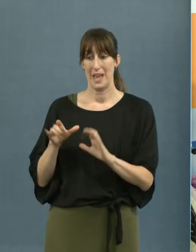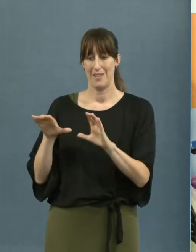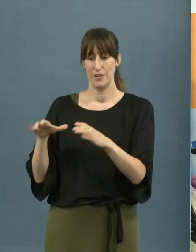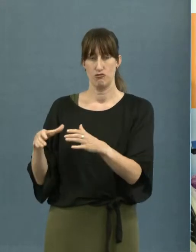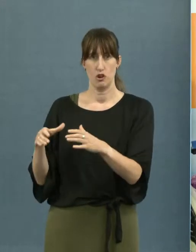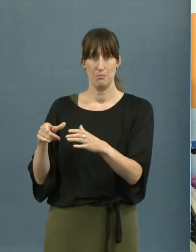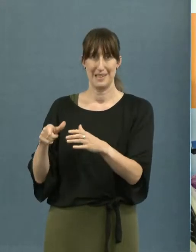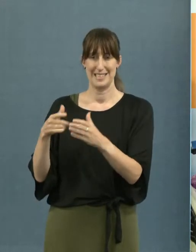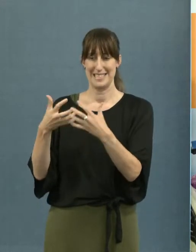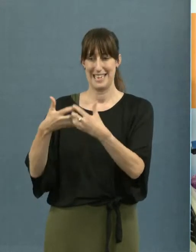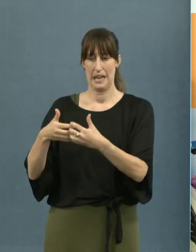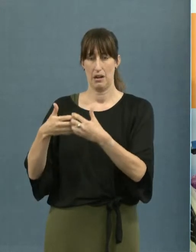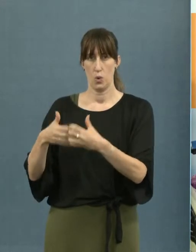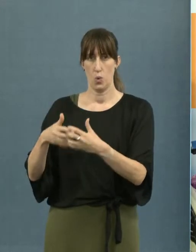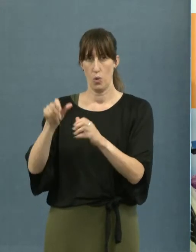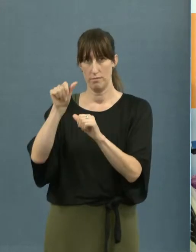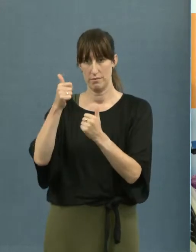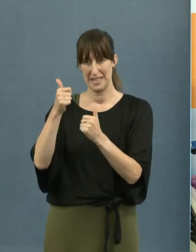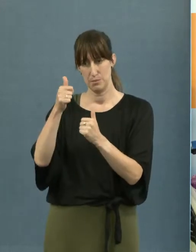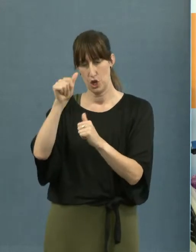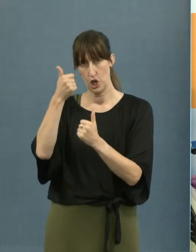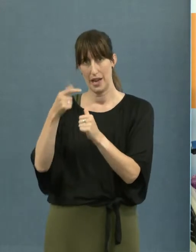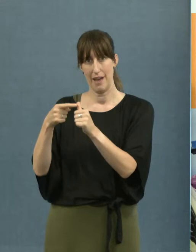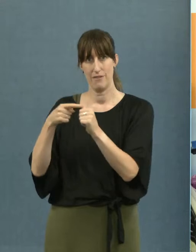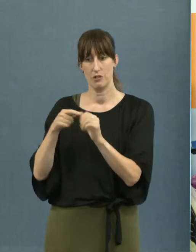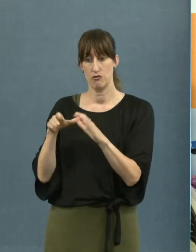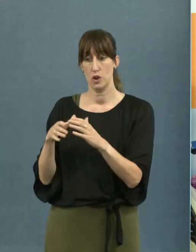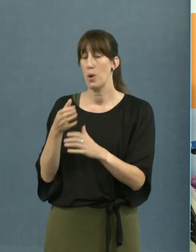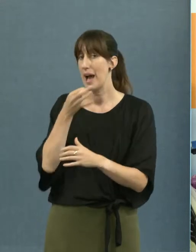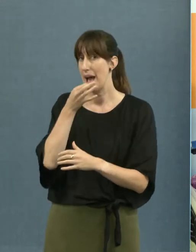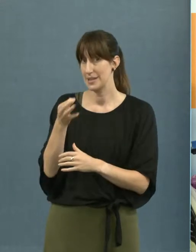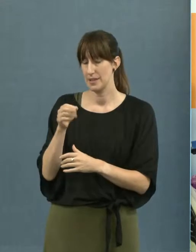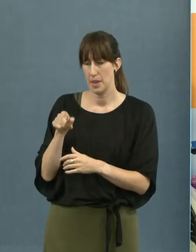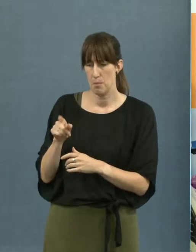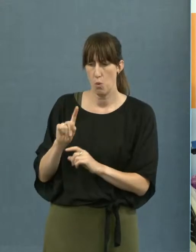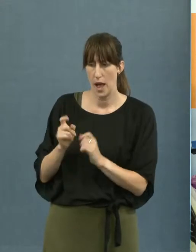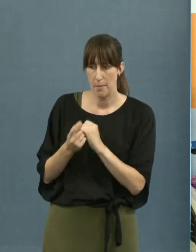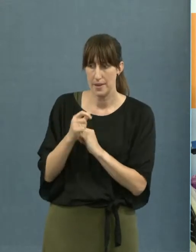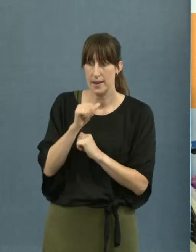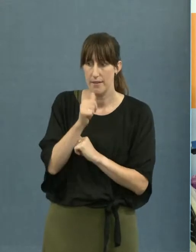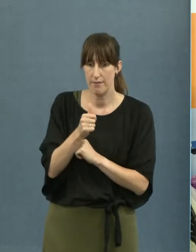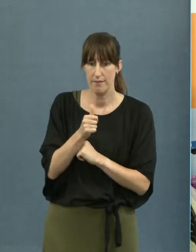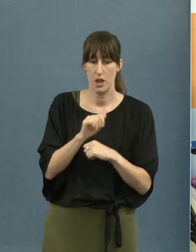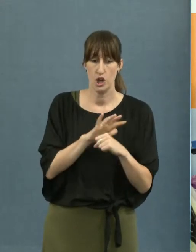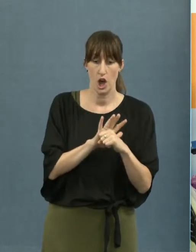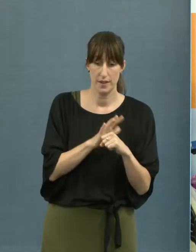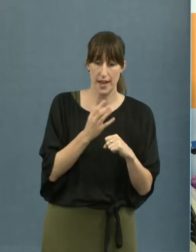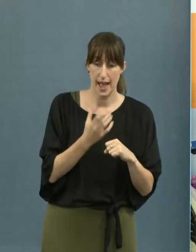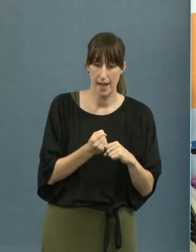sought again from our vaccine